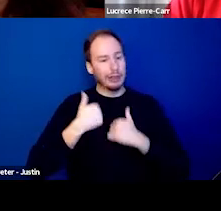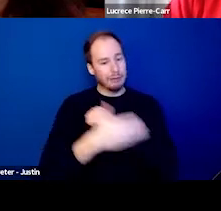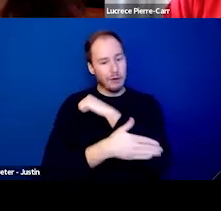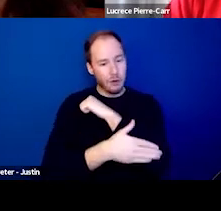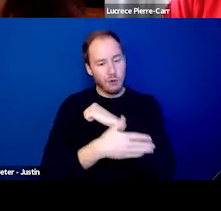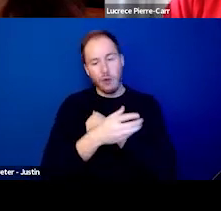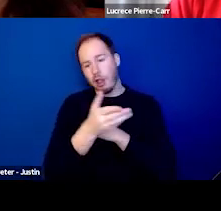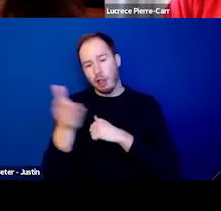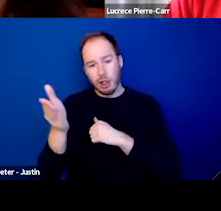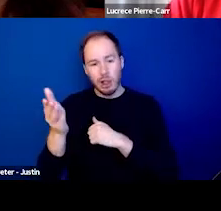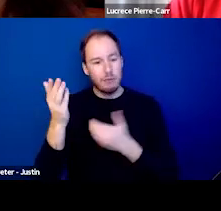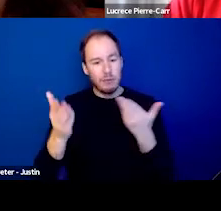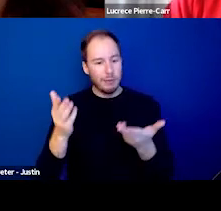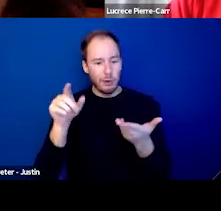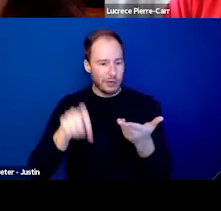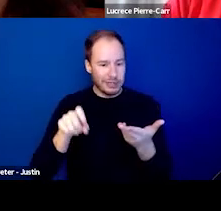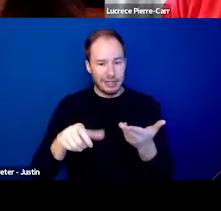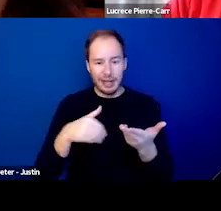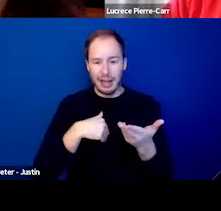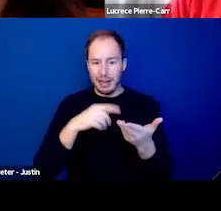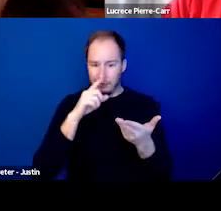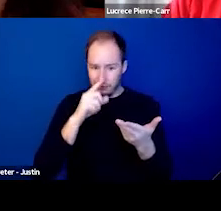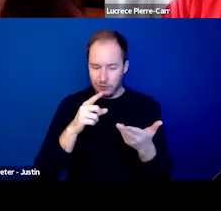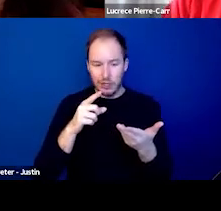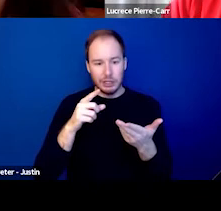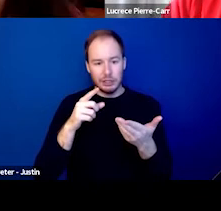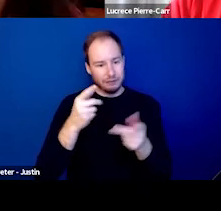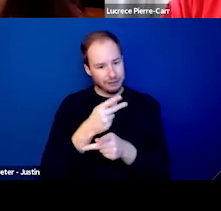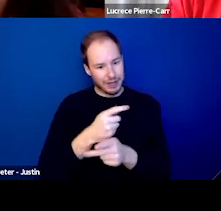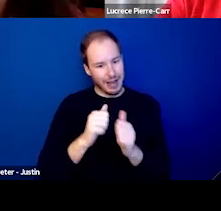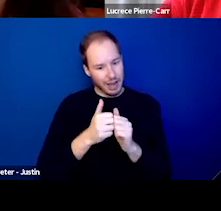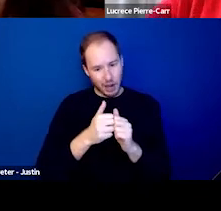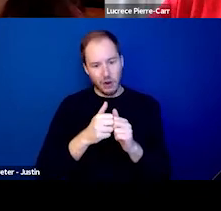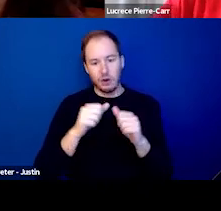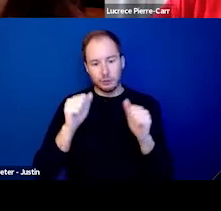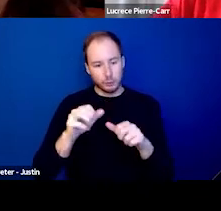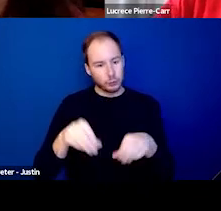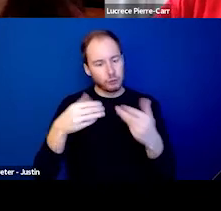and you may have to have really done some work to figure out how you're gonna get care out to folks